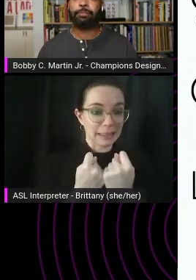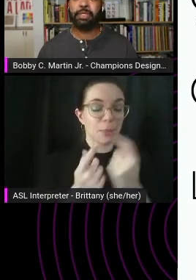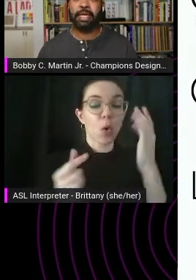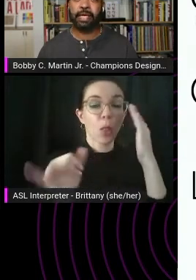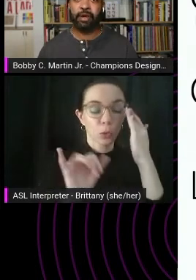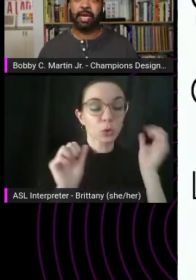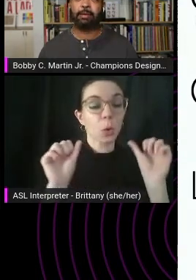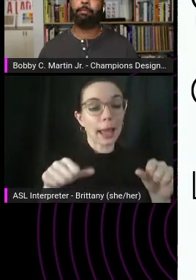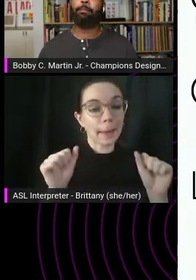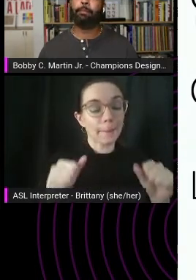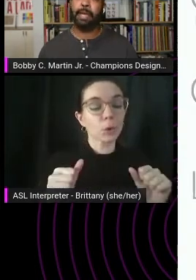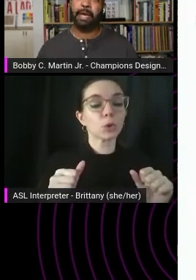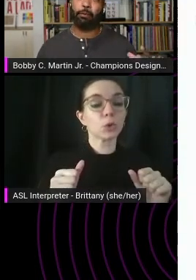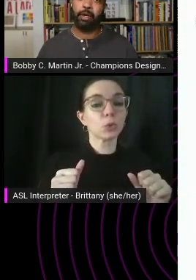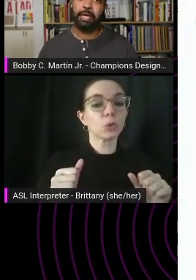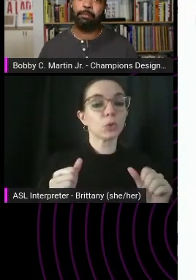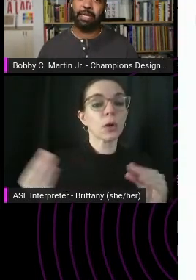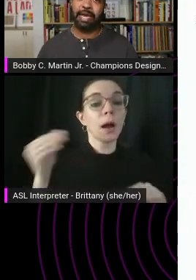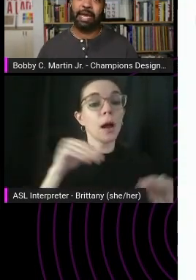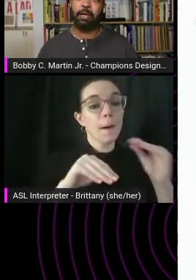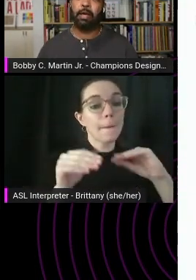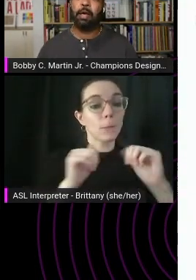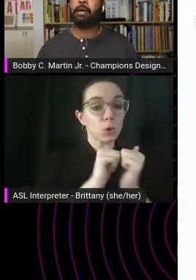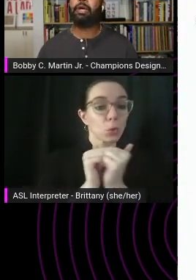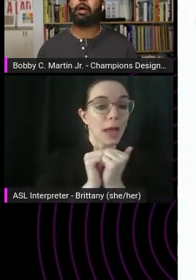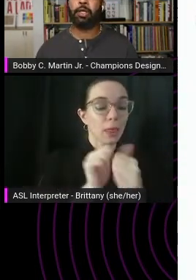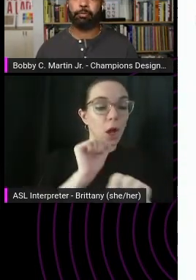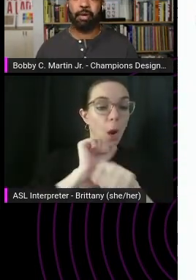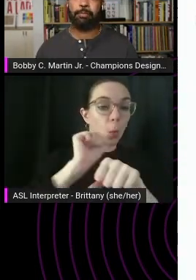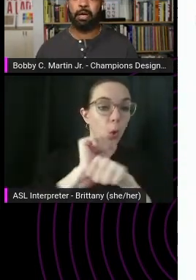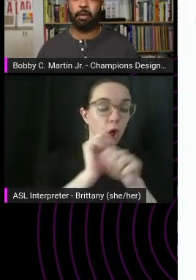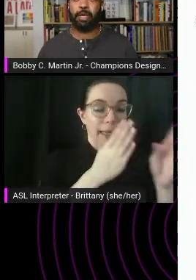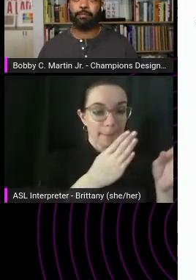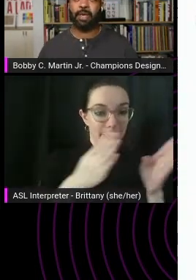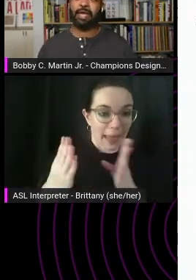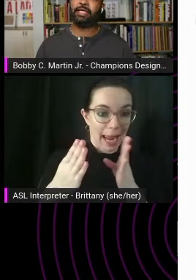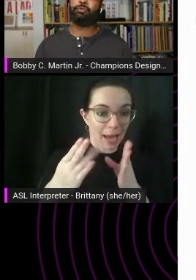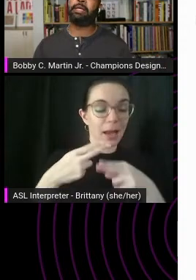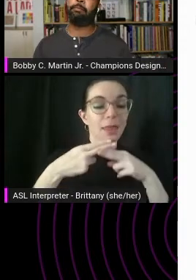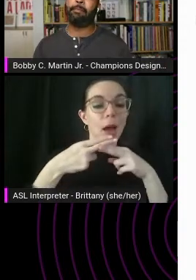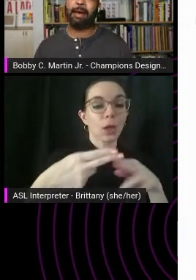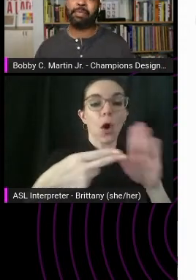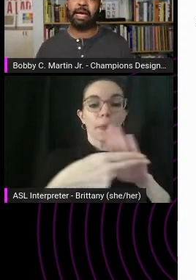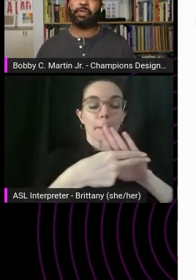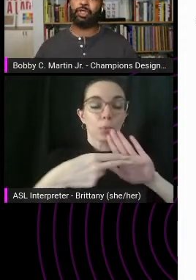to put together a working plan that we call the brand pyramid. And this really mapped out